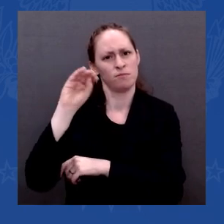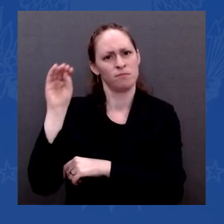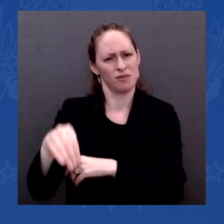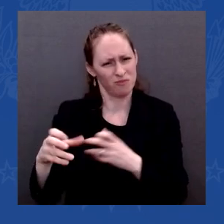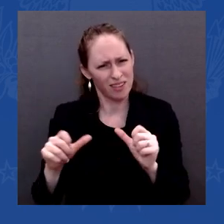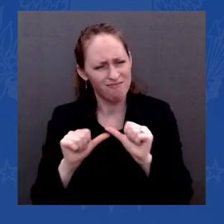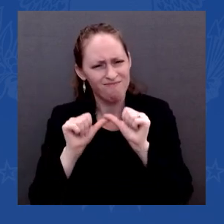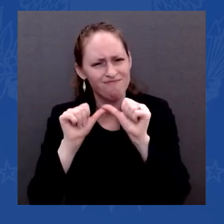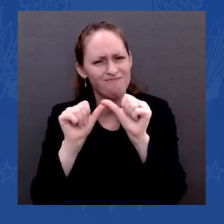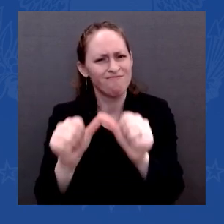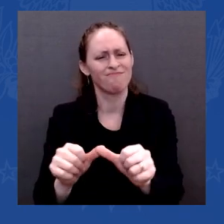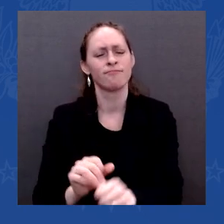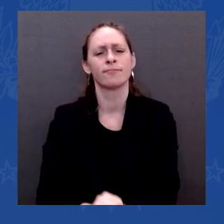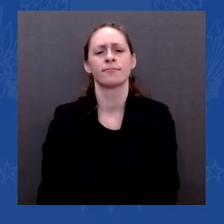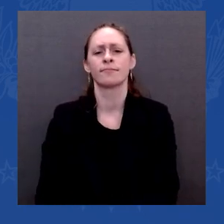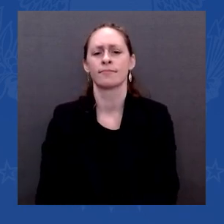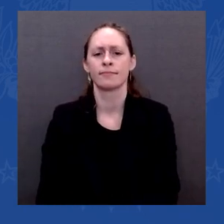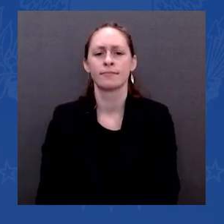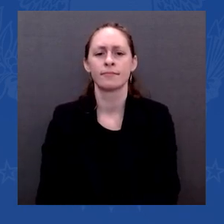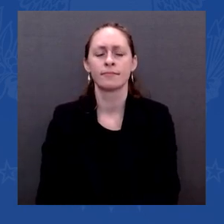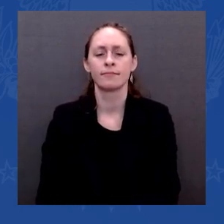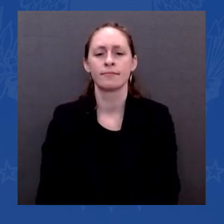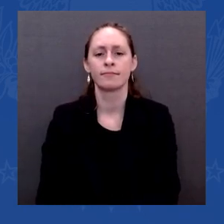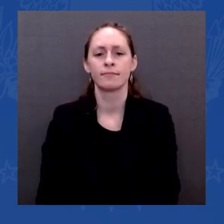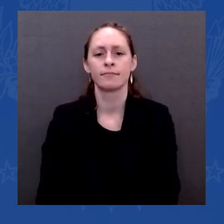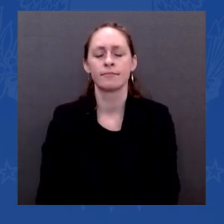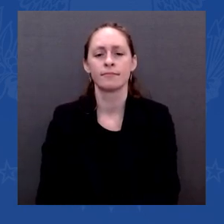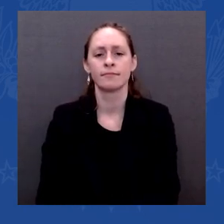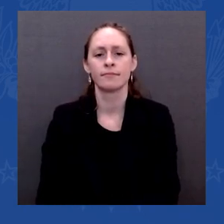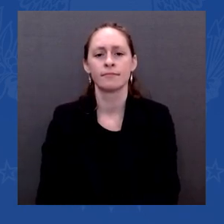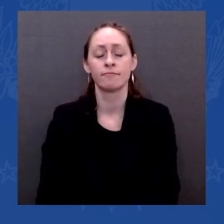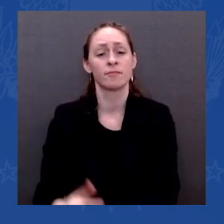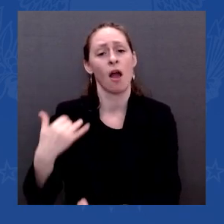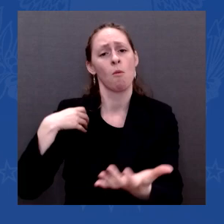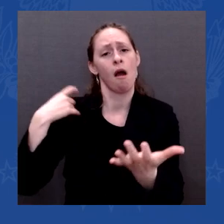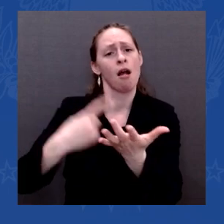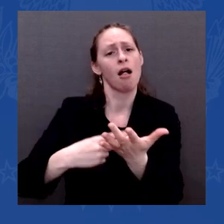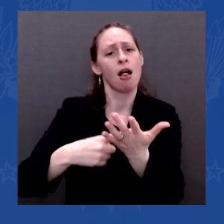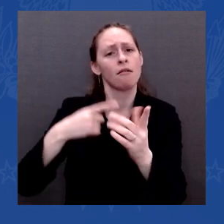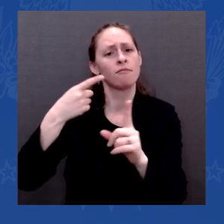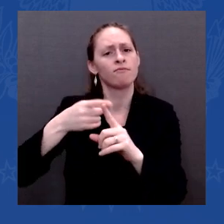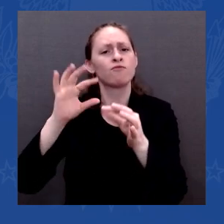education: Today, about half of the three- and four-year-olds are enrolled in early childhood education.